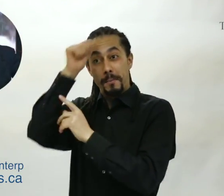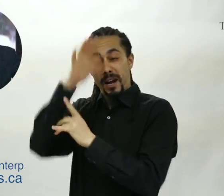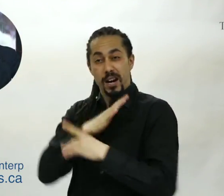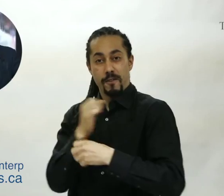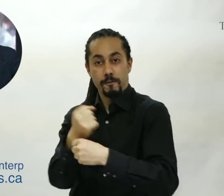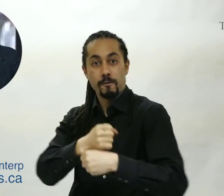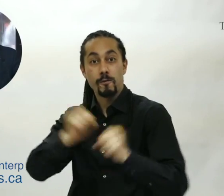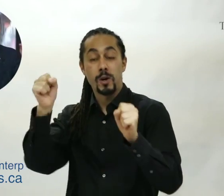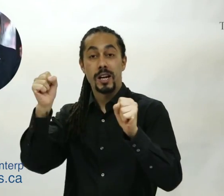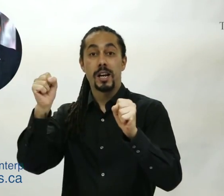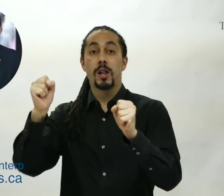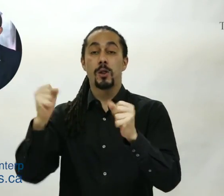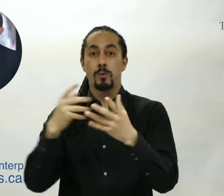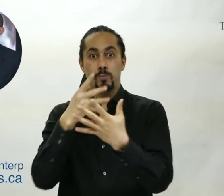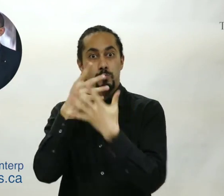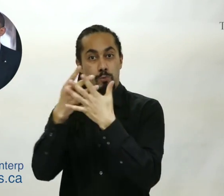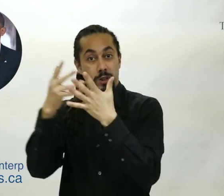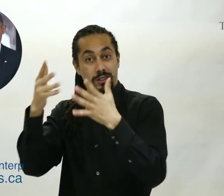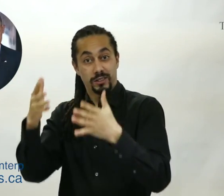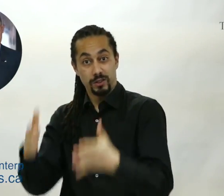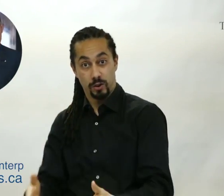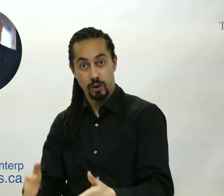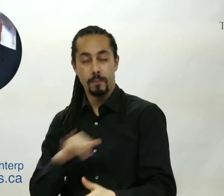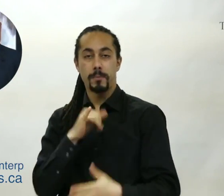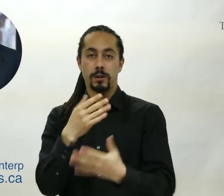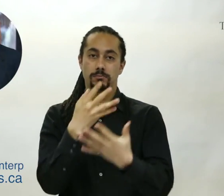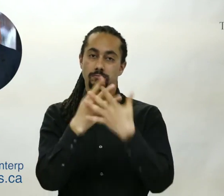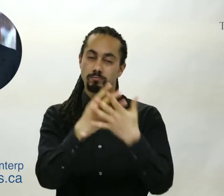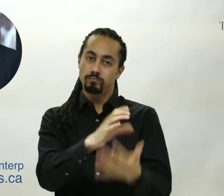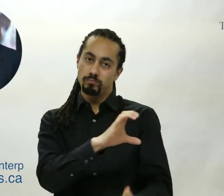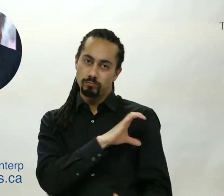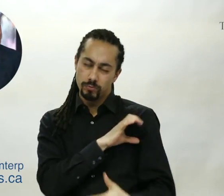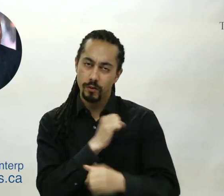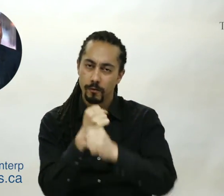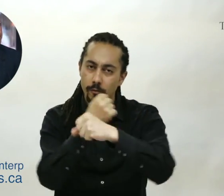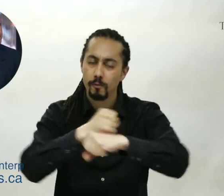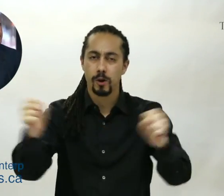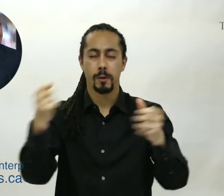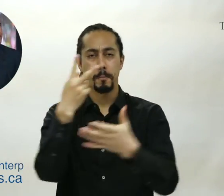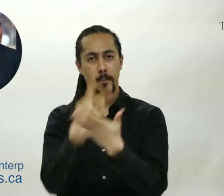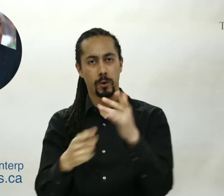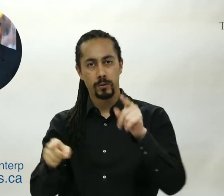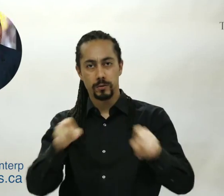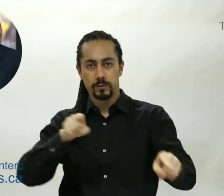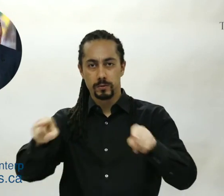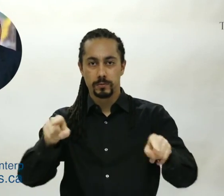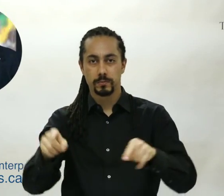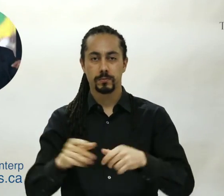but the jailer as well -- --